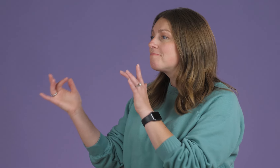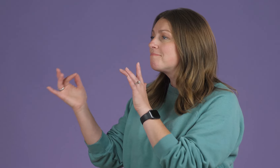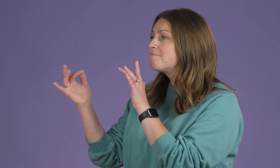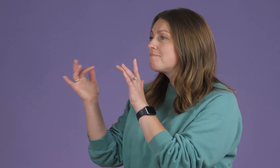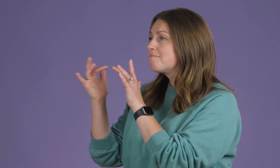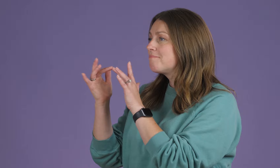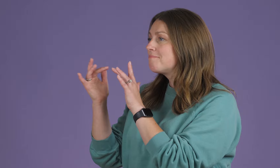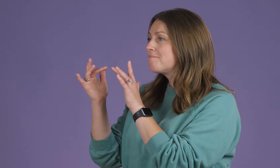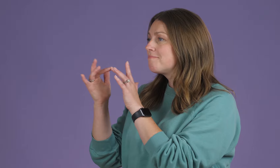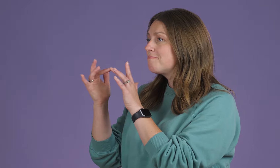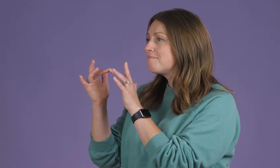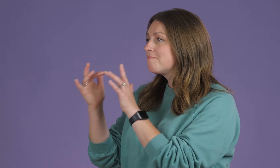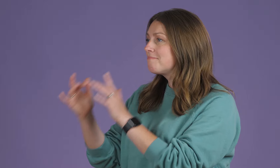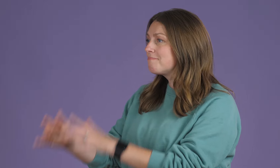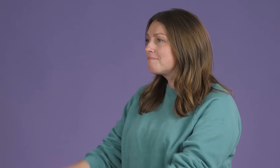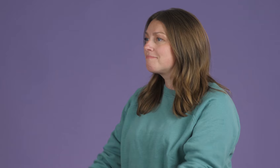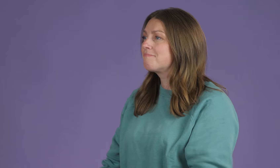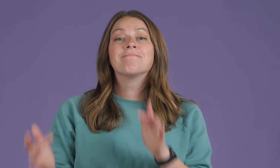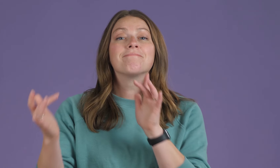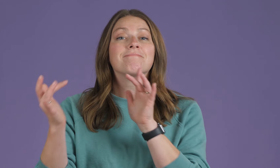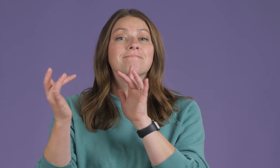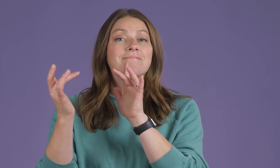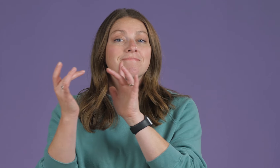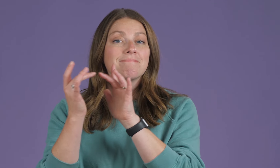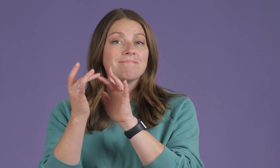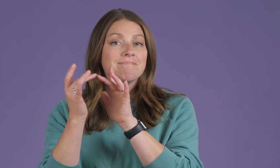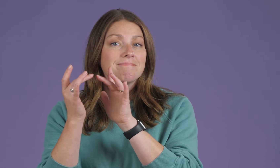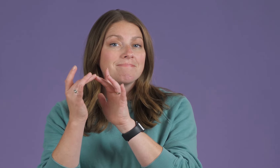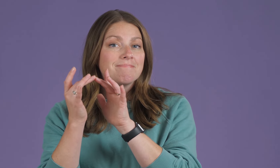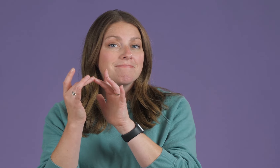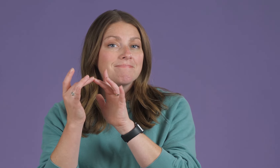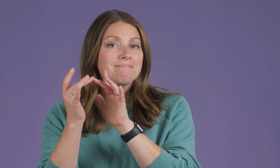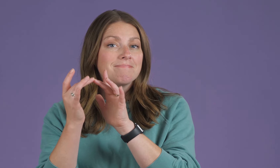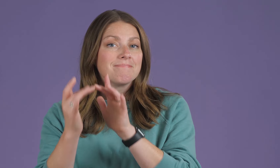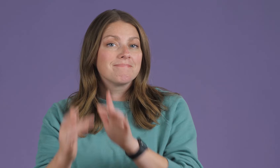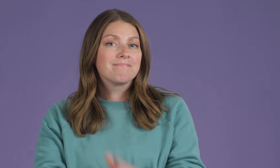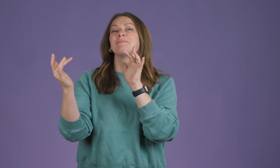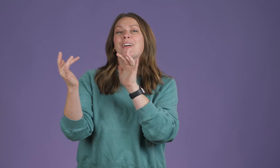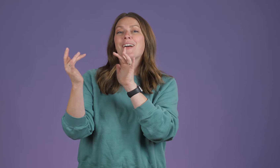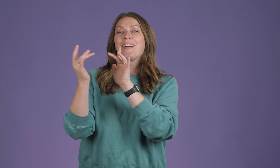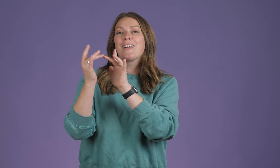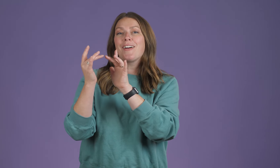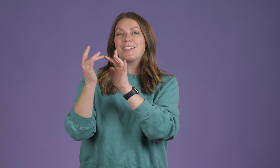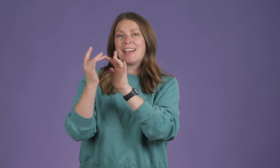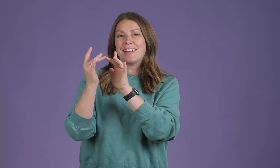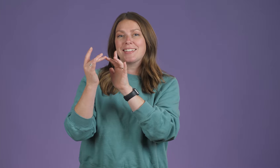middle fingers are pointed out, coming in contact with each other. Contact